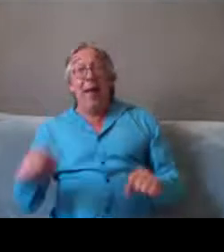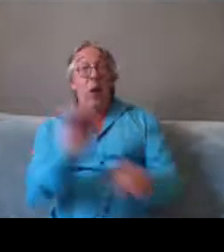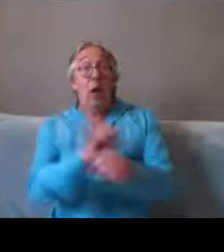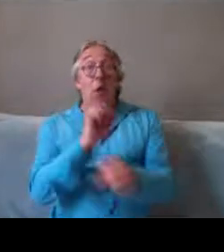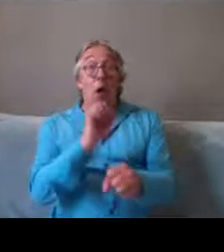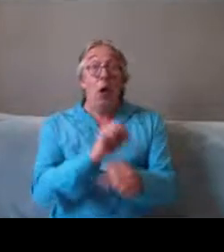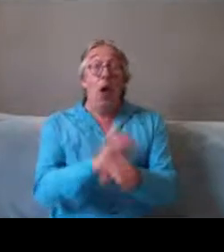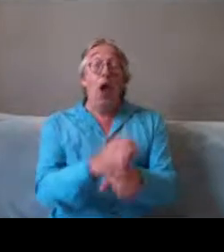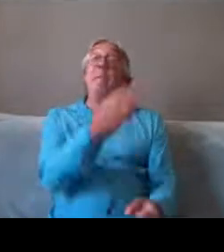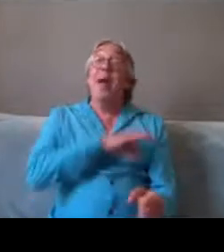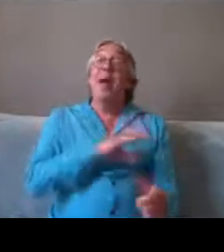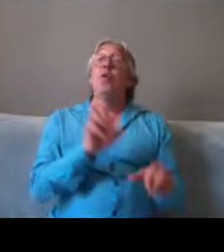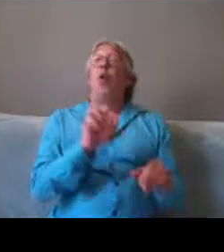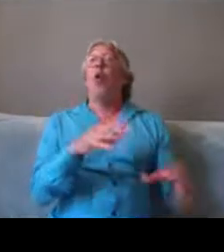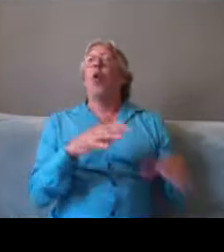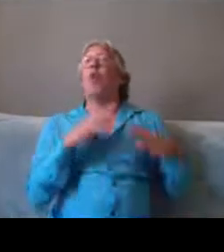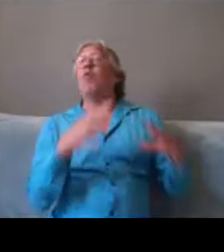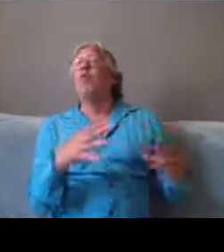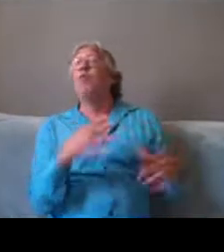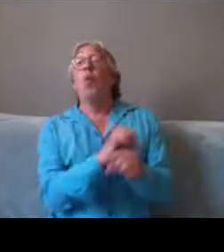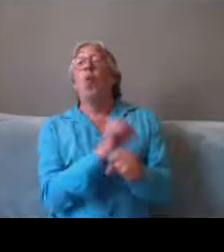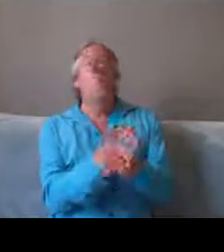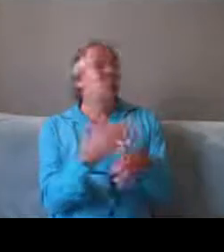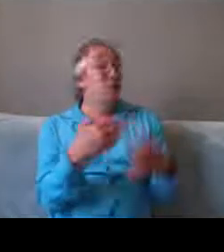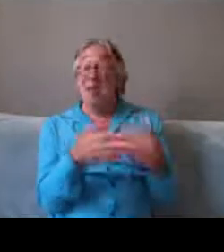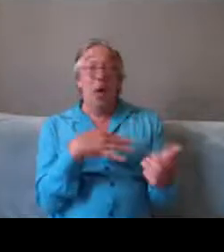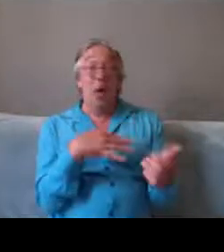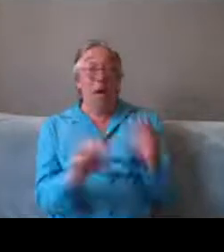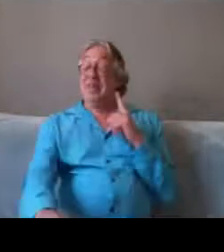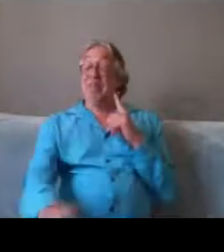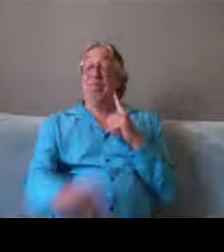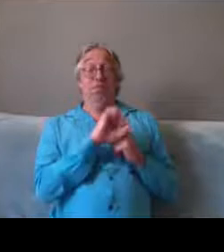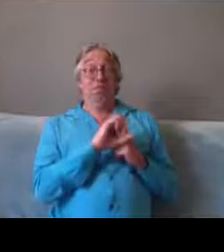I'll show you some of the activities we've also promoted